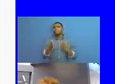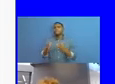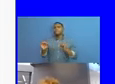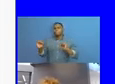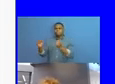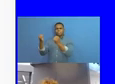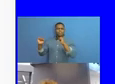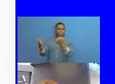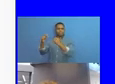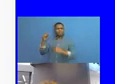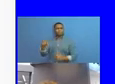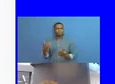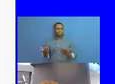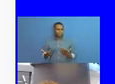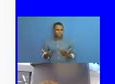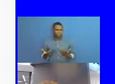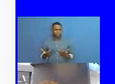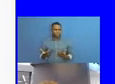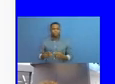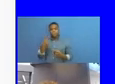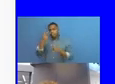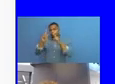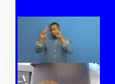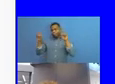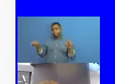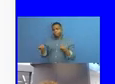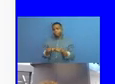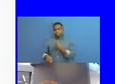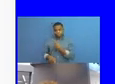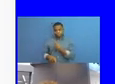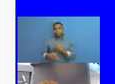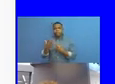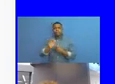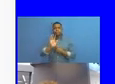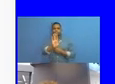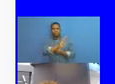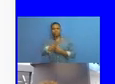cluster them, and talk with each other. Exchange what is the change